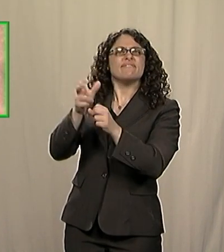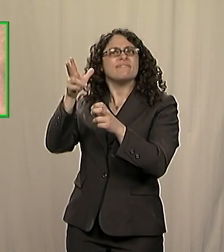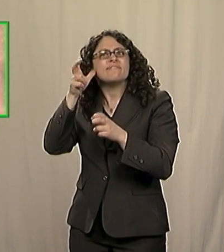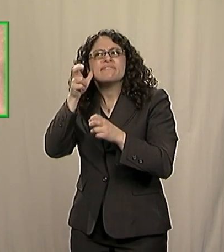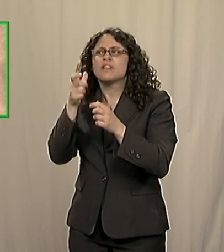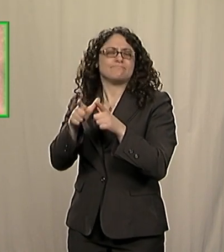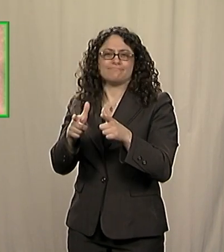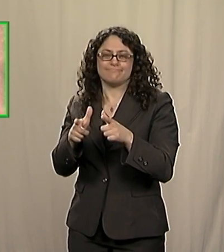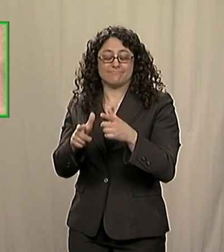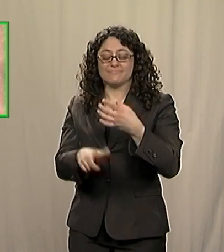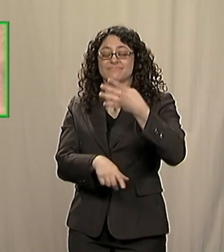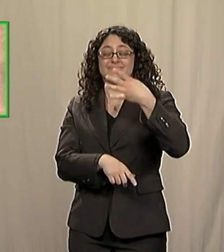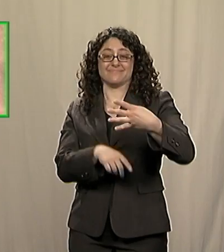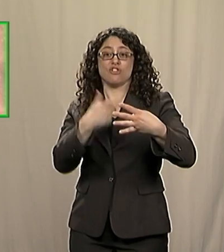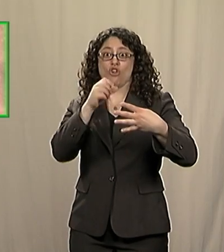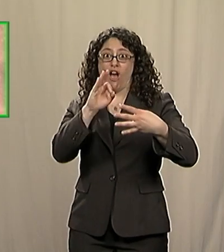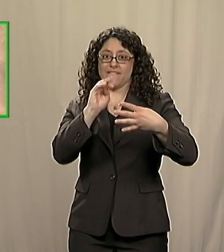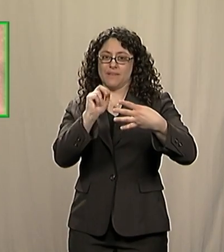One of the most common ones is addressee.